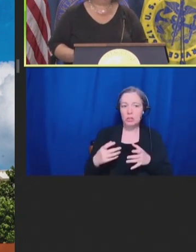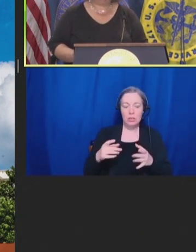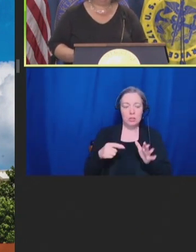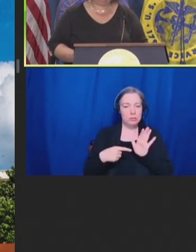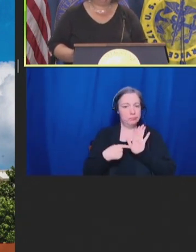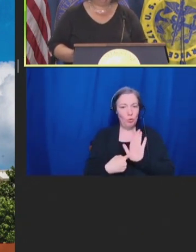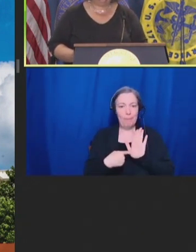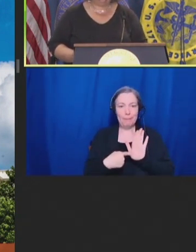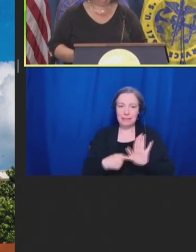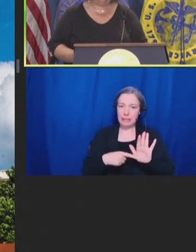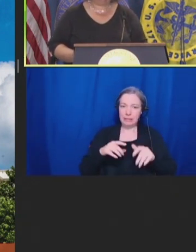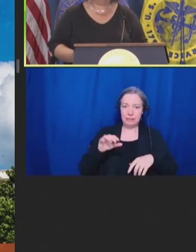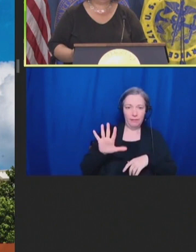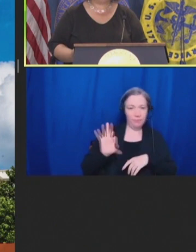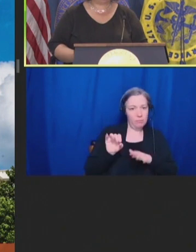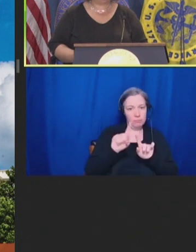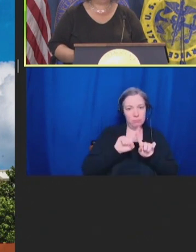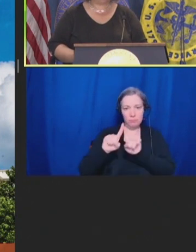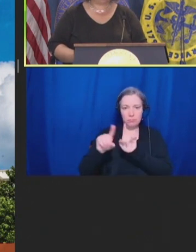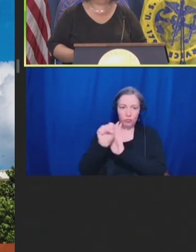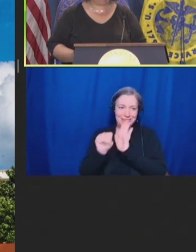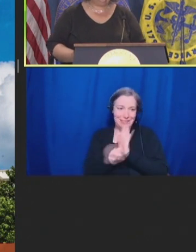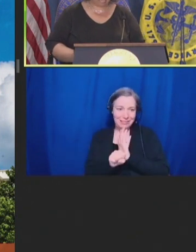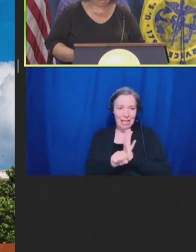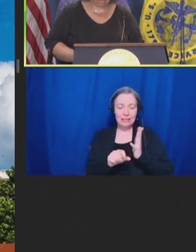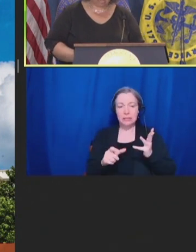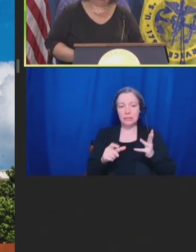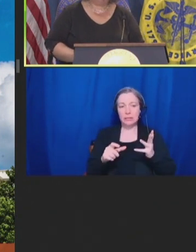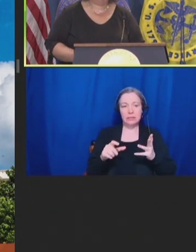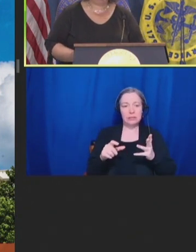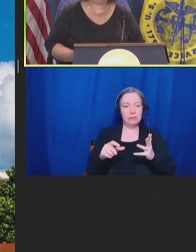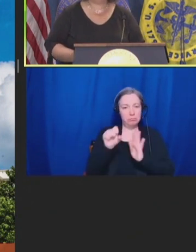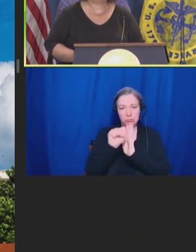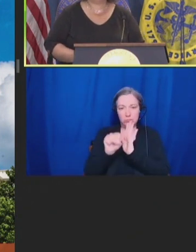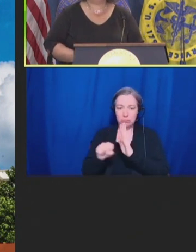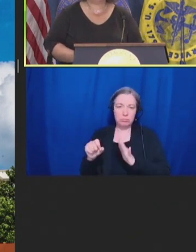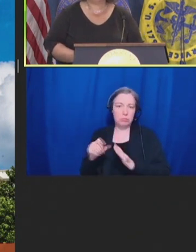freely associated states, as well as Washington, D.C. So, we're a variety of different members,